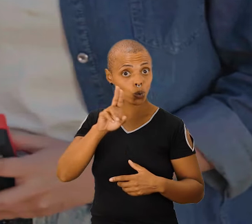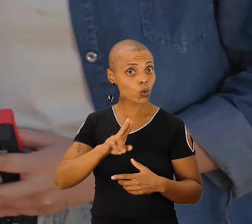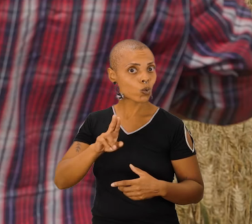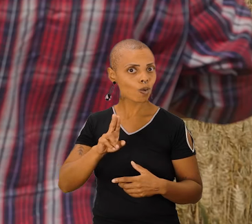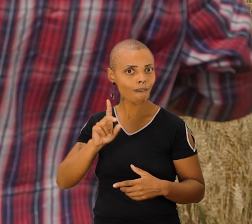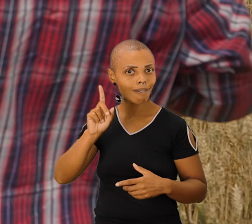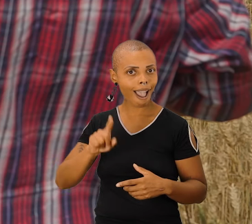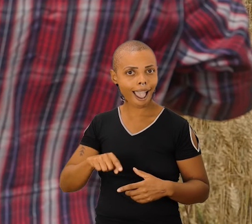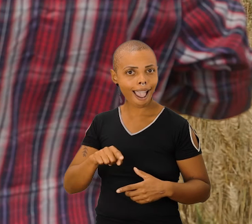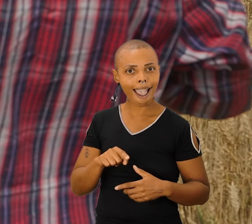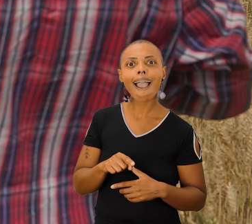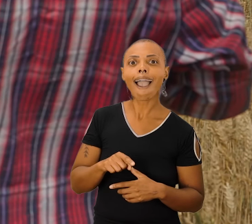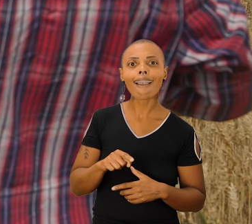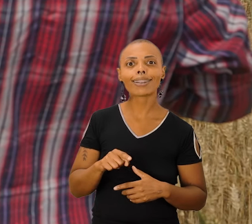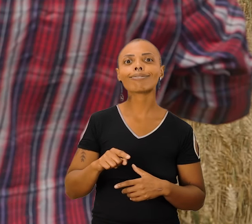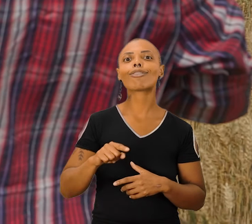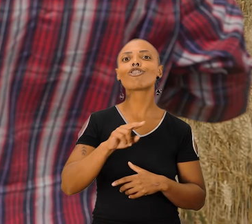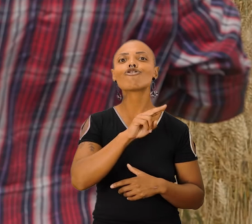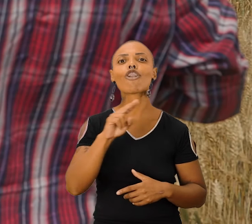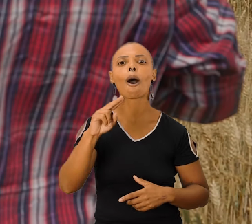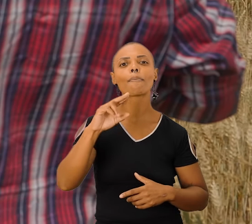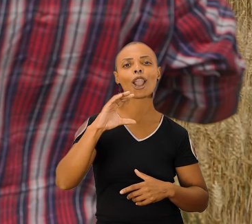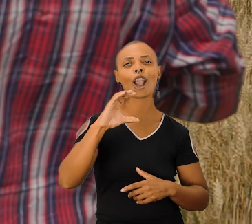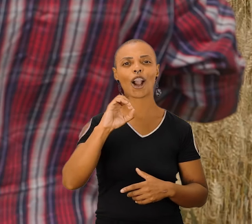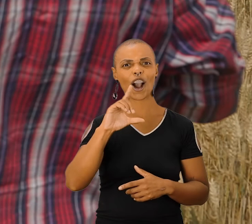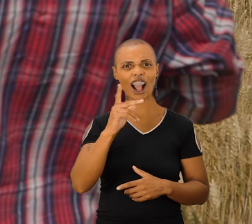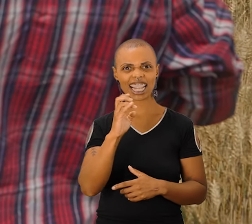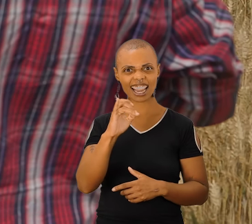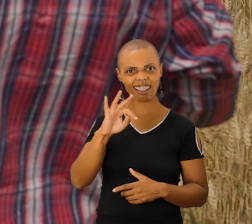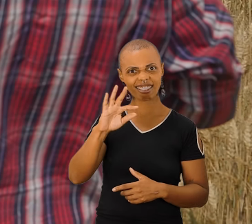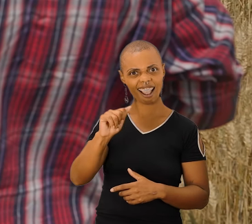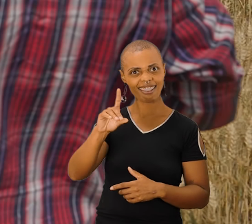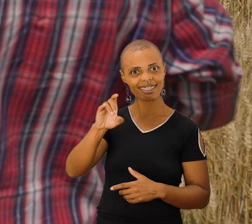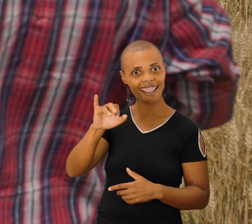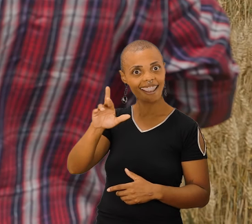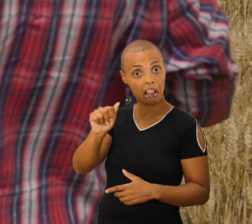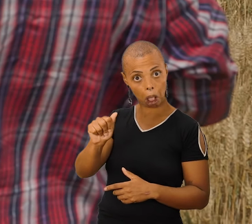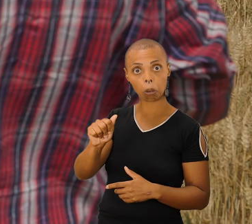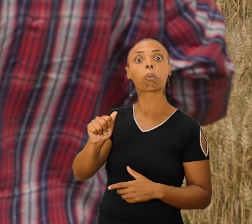And the most used machine is called... [Imitates trumpet with mouth] harvester!